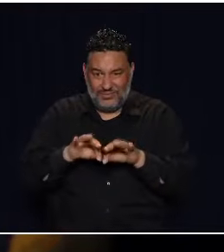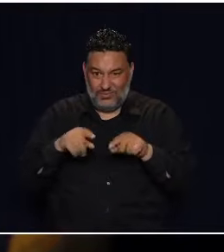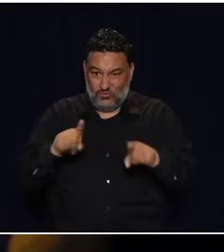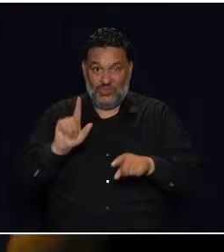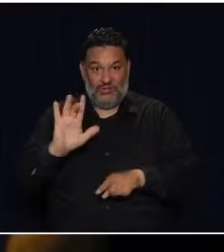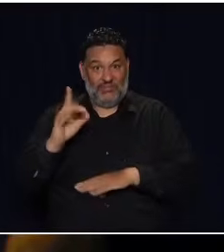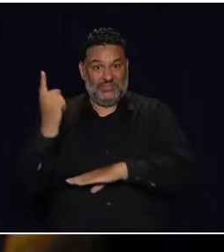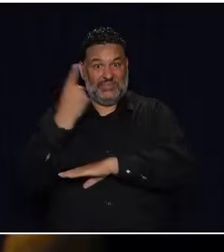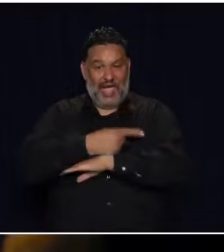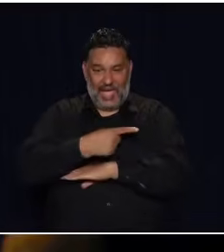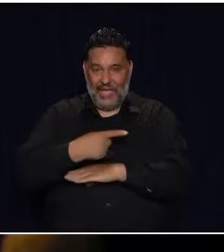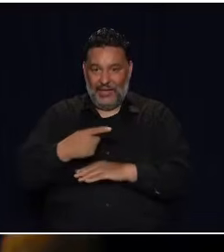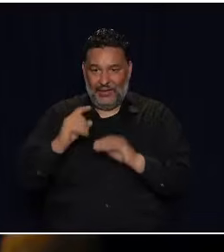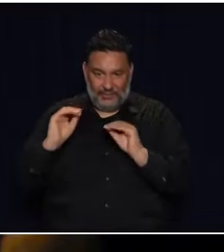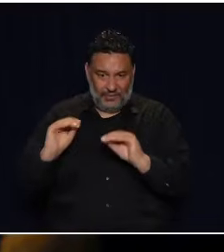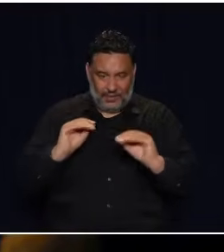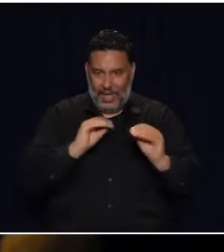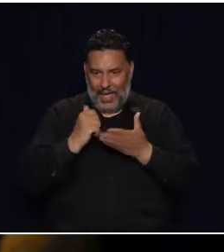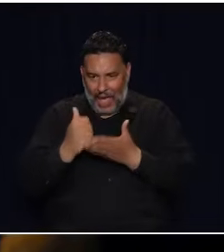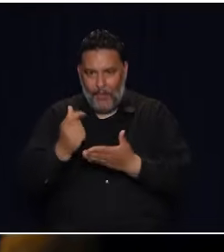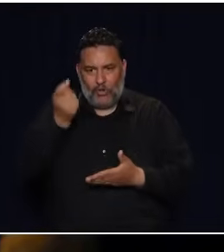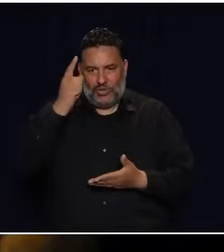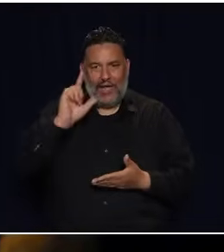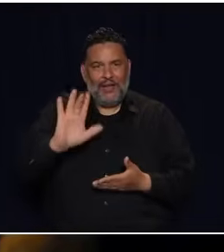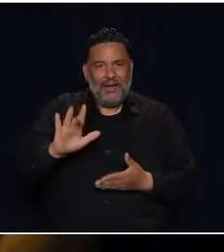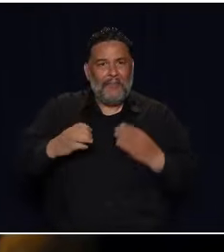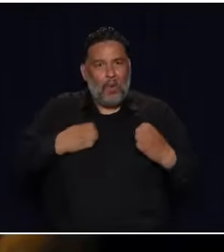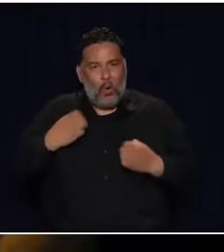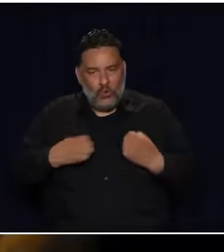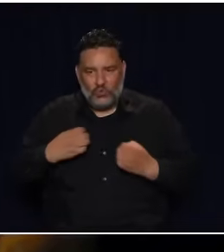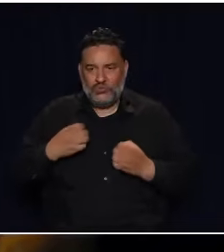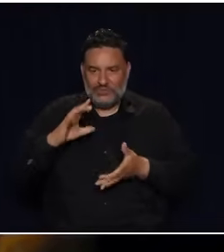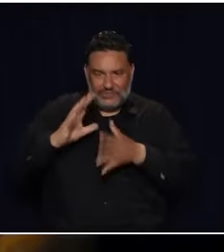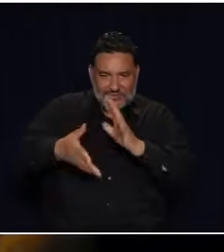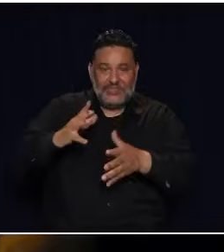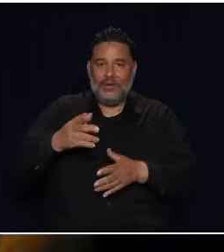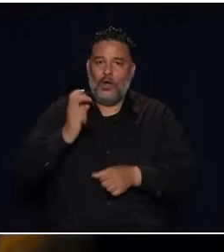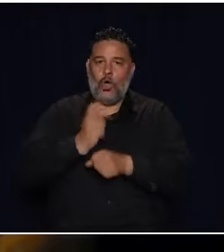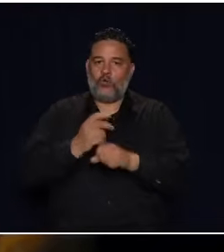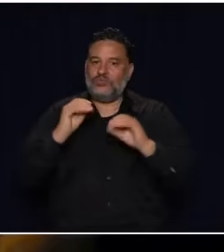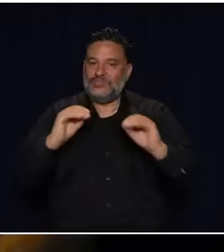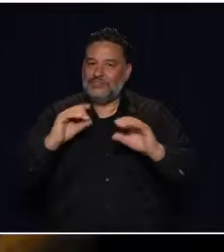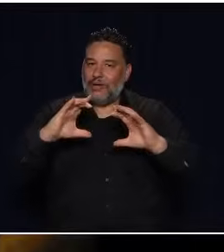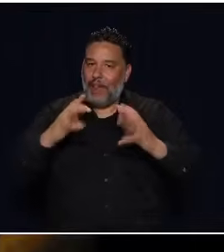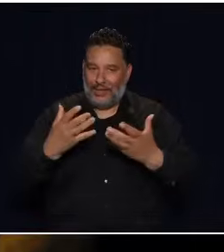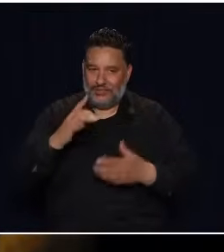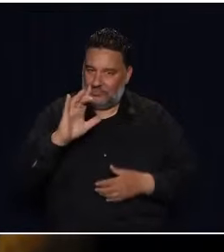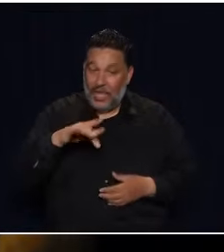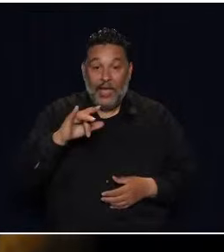THAT HAD A HUMAN IMPACT. TEACHERS REALIZE THIS IS AN